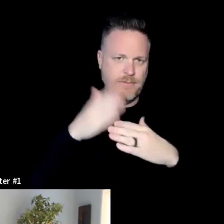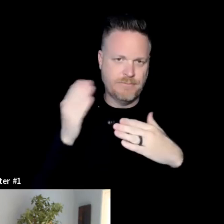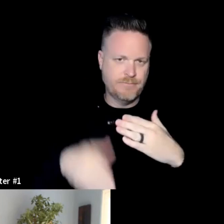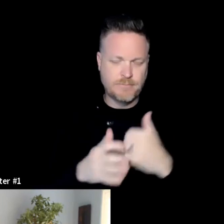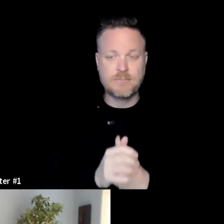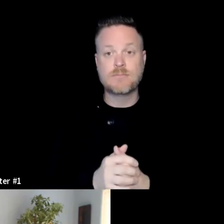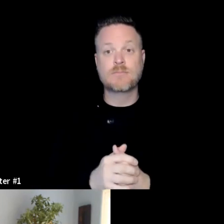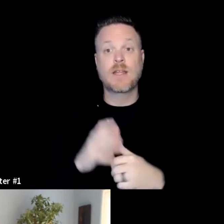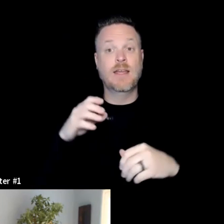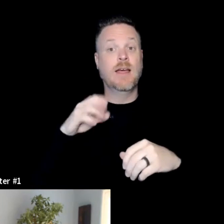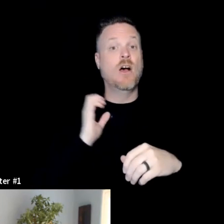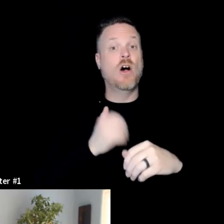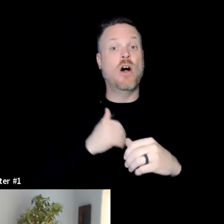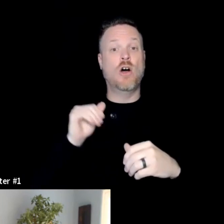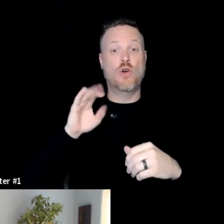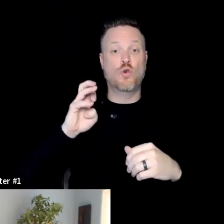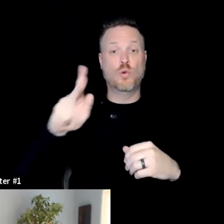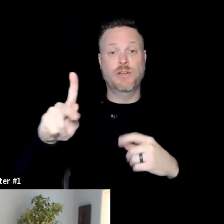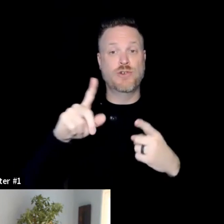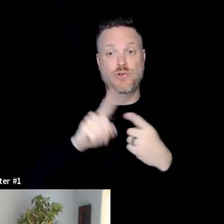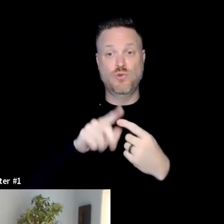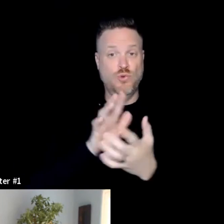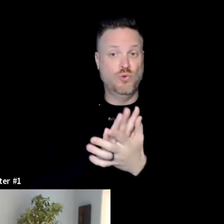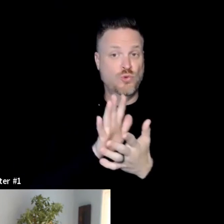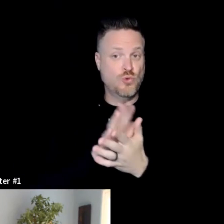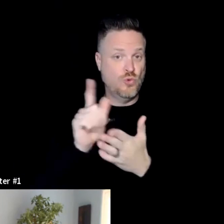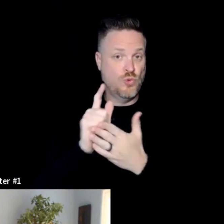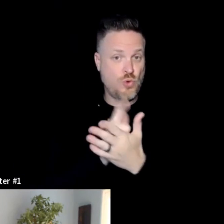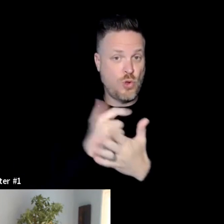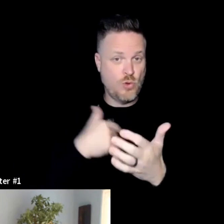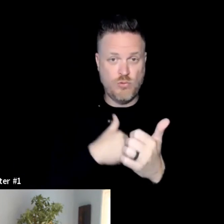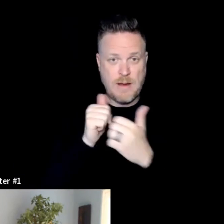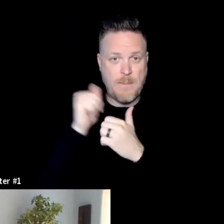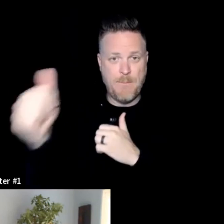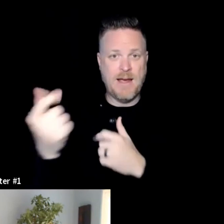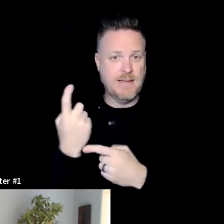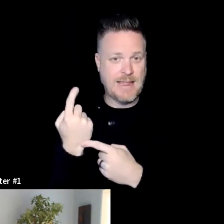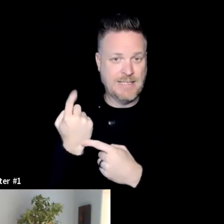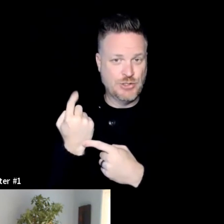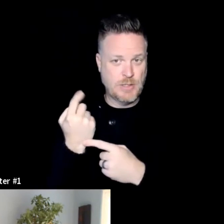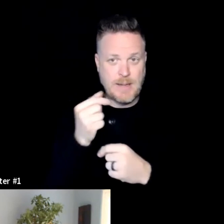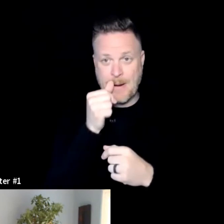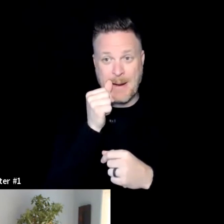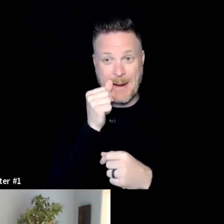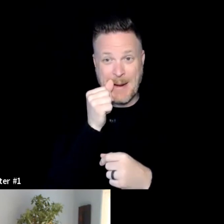In our return to school law that we passed last year, we, essentially, it is going